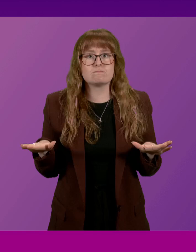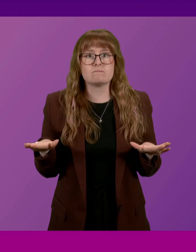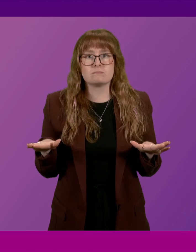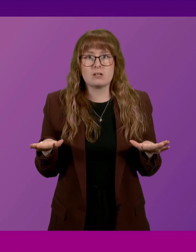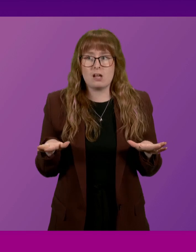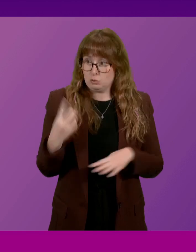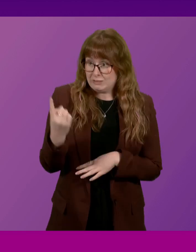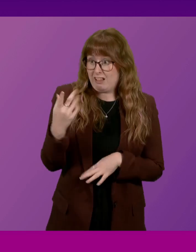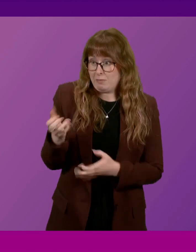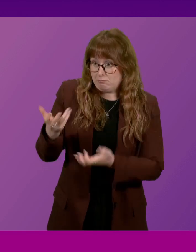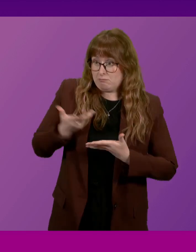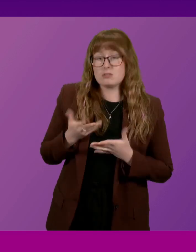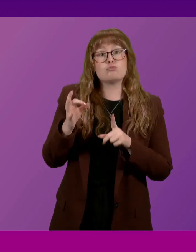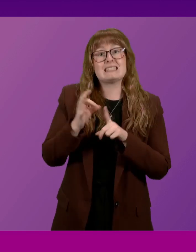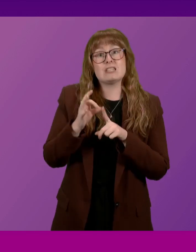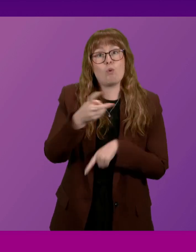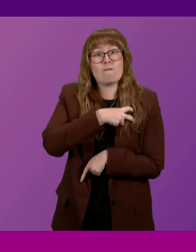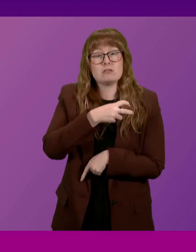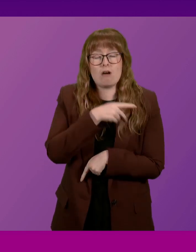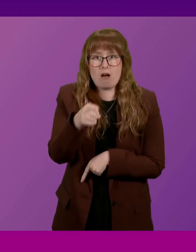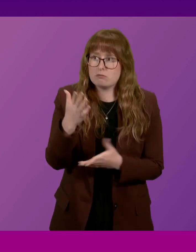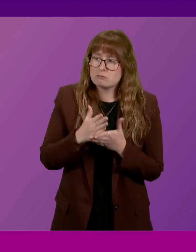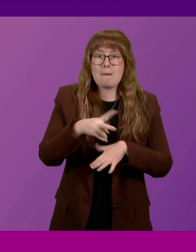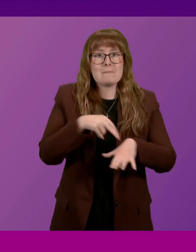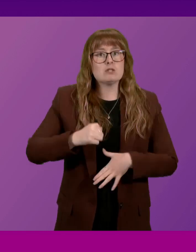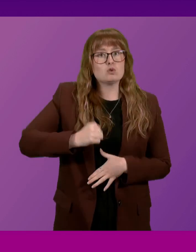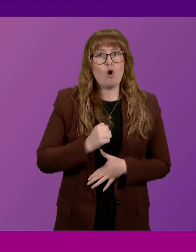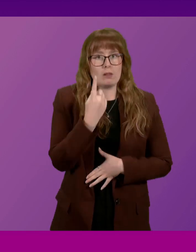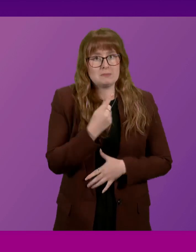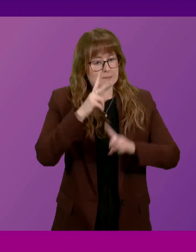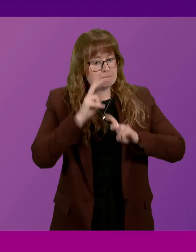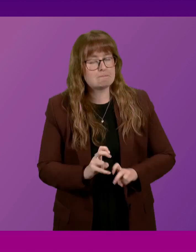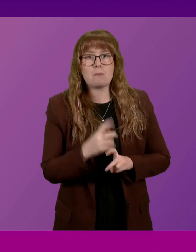you have indicated, Presiding Officer, Police Scotland is pursuing the relevant incidents.